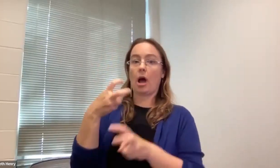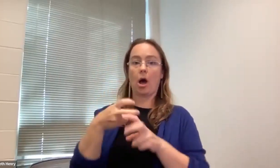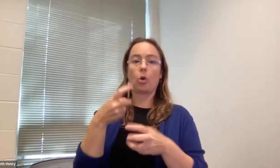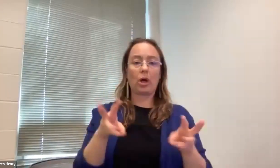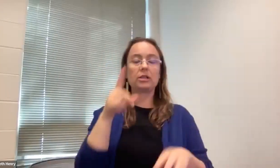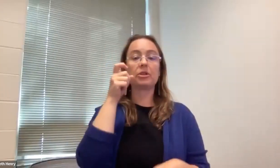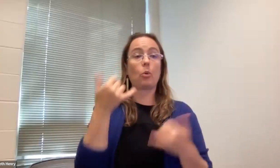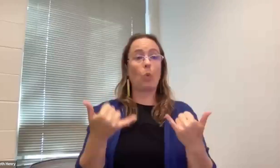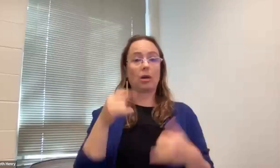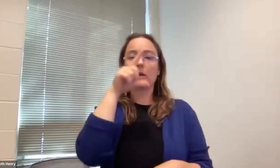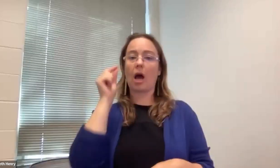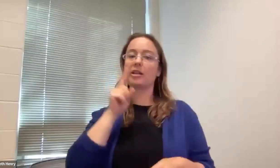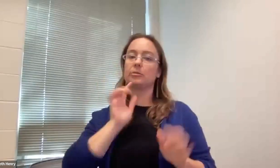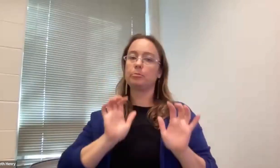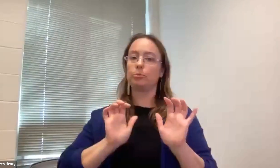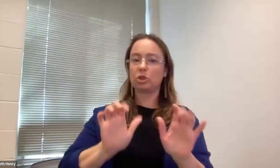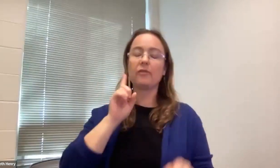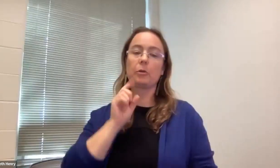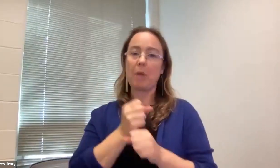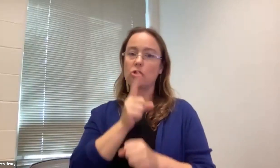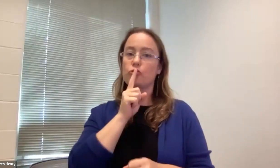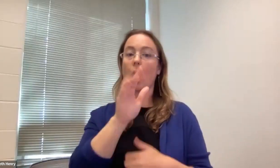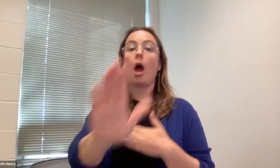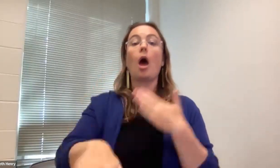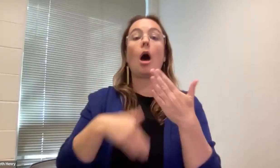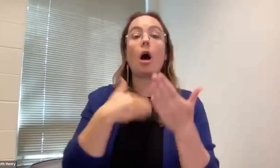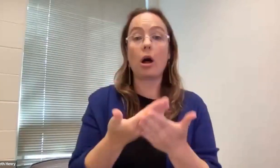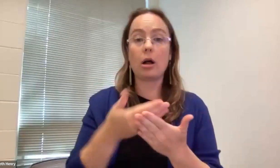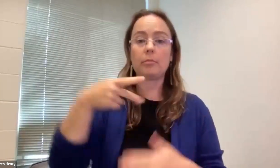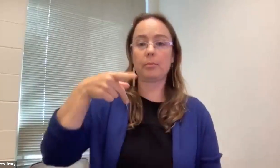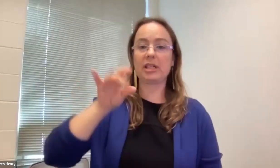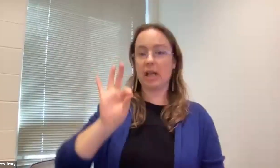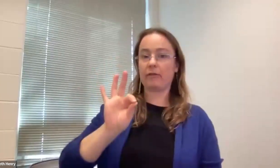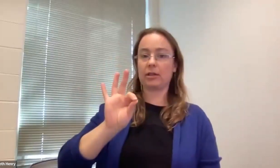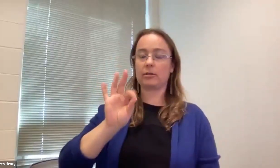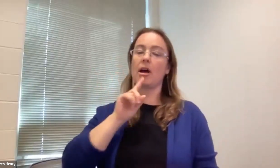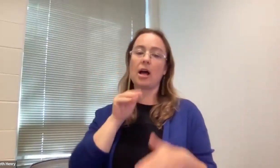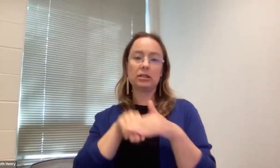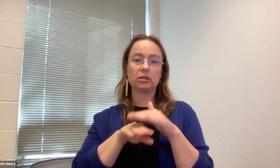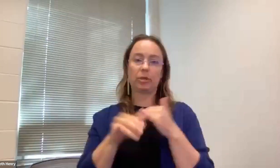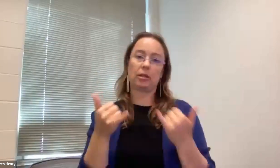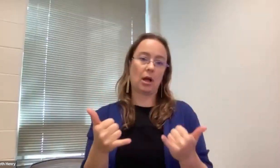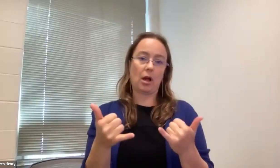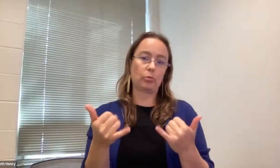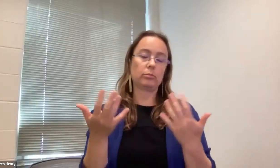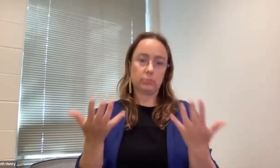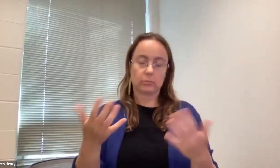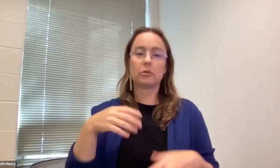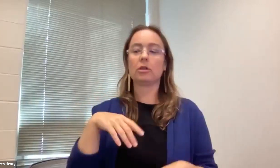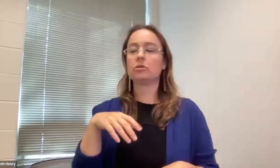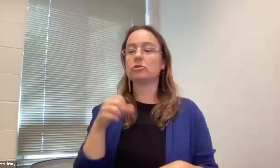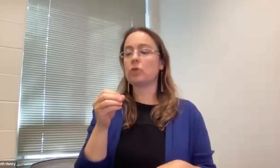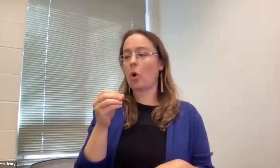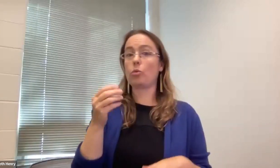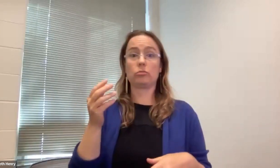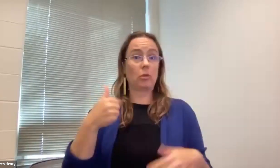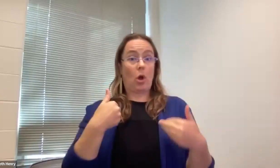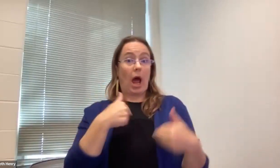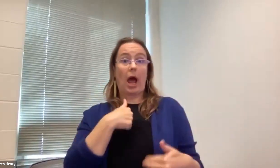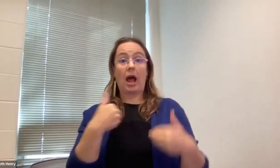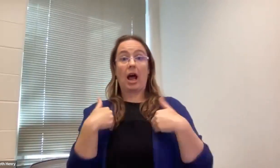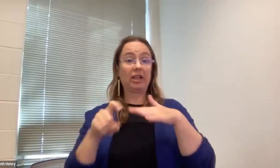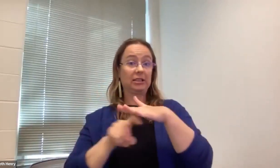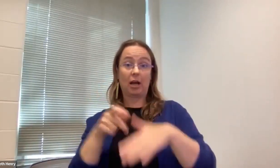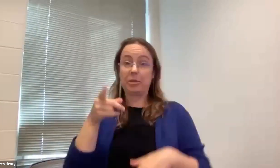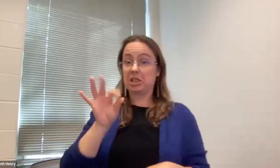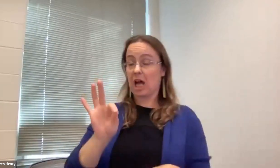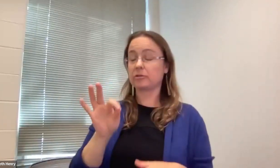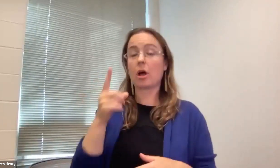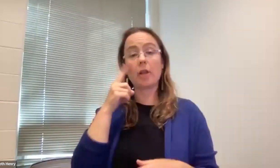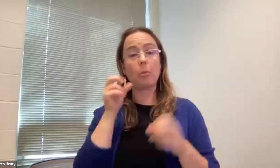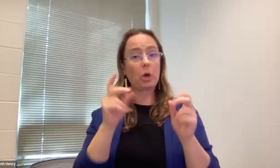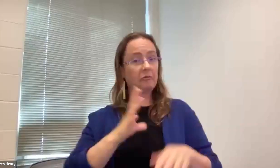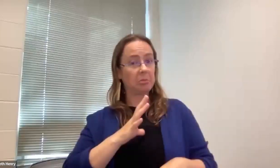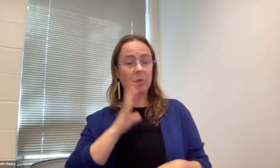Gustavo Navarrete (he/him/él): One thing that I've learned is that um Gallett is pushing to uh make all of our pdfs accessible, and That's a project that we're undertaking at the moment. Um.